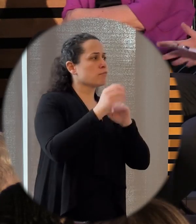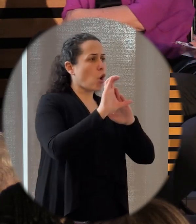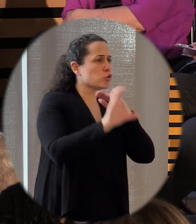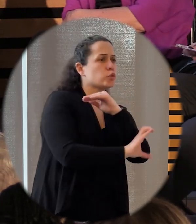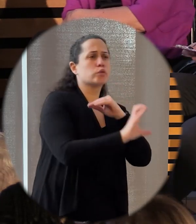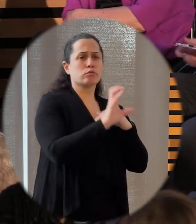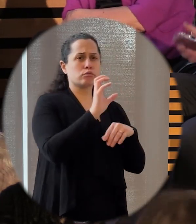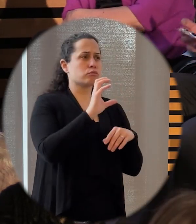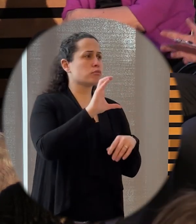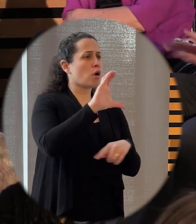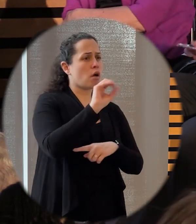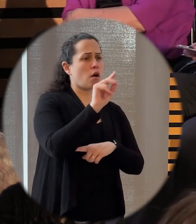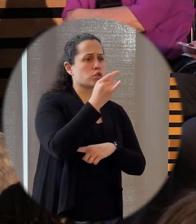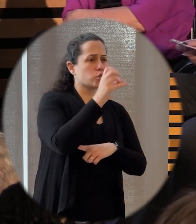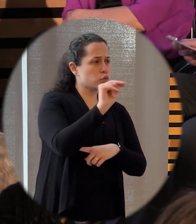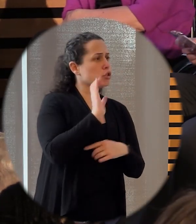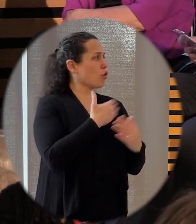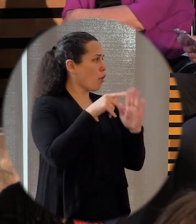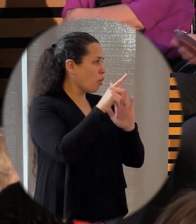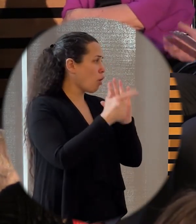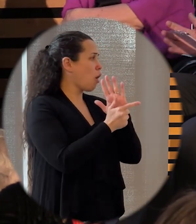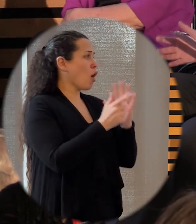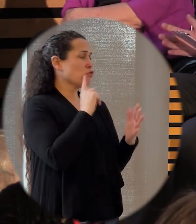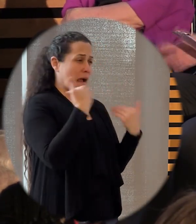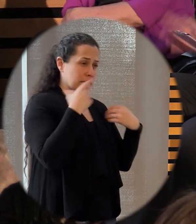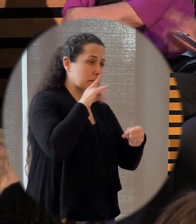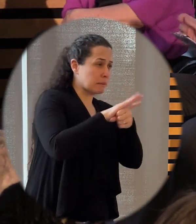have organizations that publicly come out and make commitments. And yet millions of people,